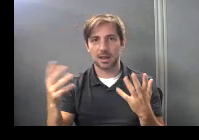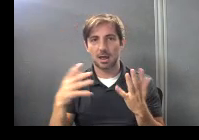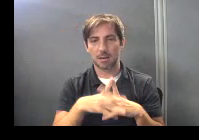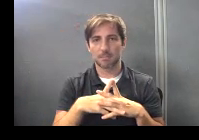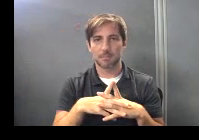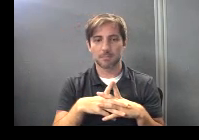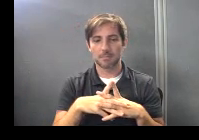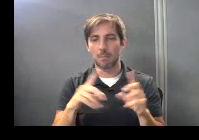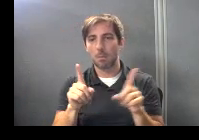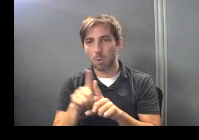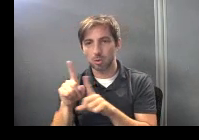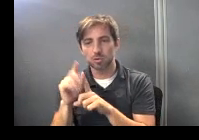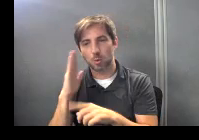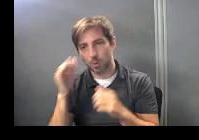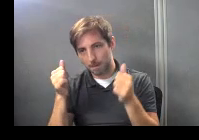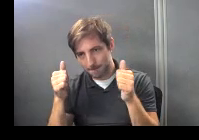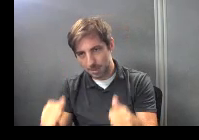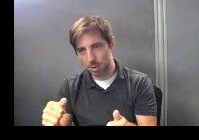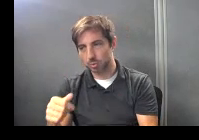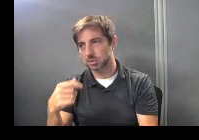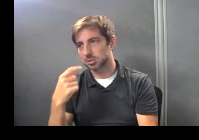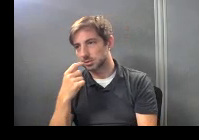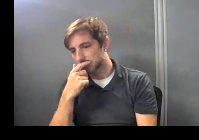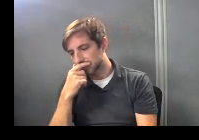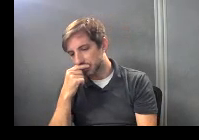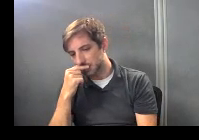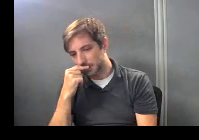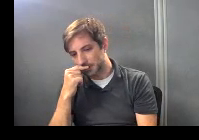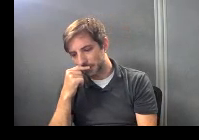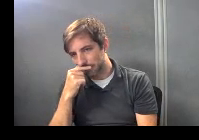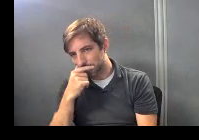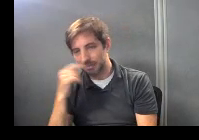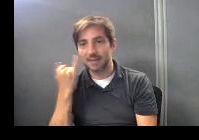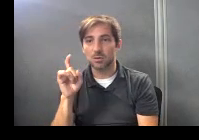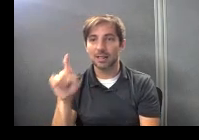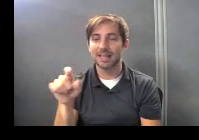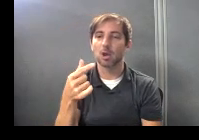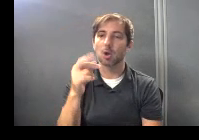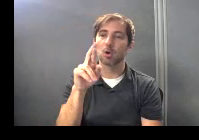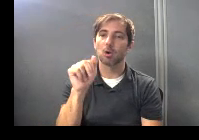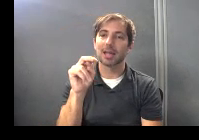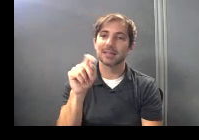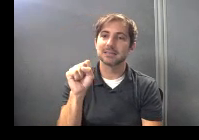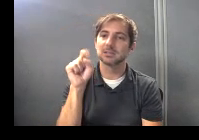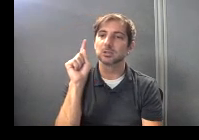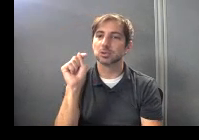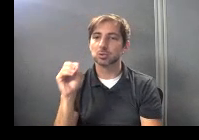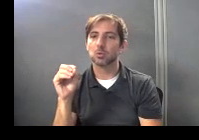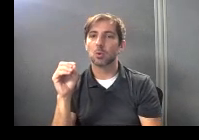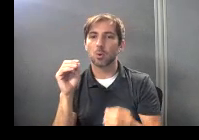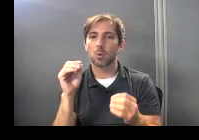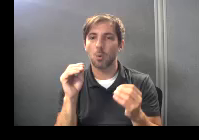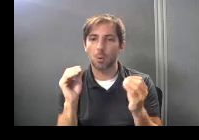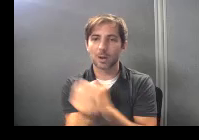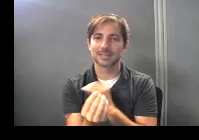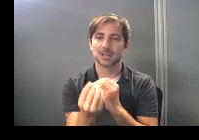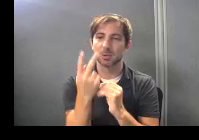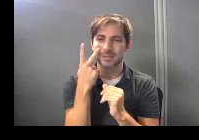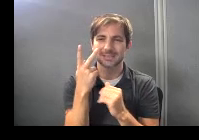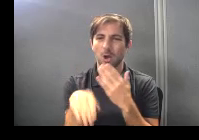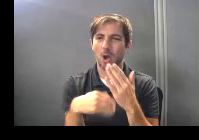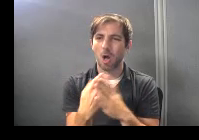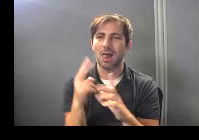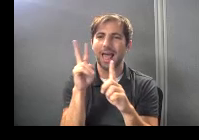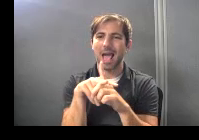I WILL ALSO POST -- CLICK ON GRANTS TO ORGANIZATIONS, YOU WILL SEE ALL OF OUR APPLICANT RESOURCES.